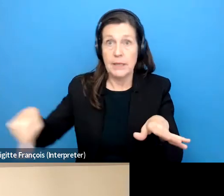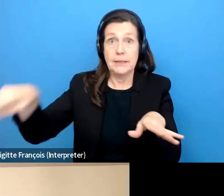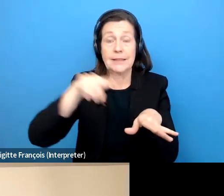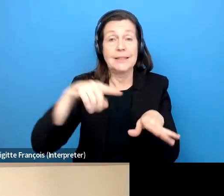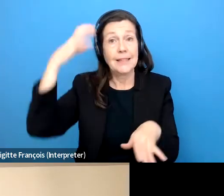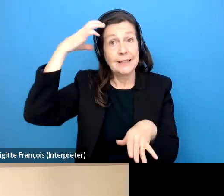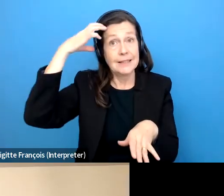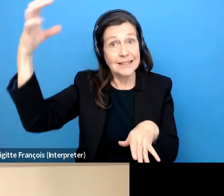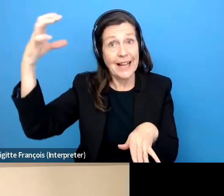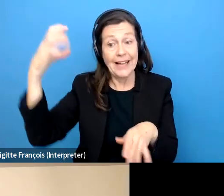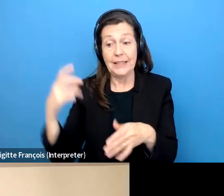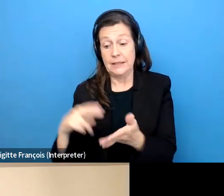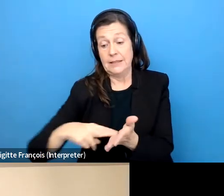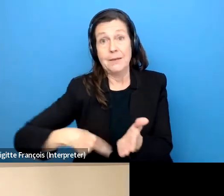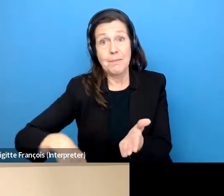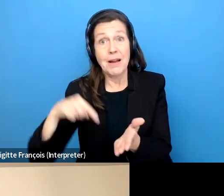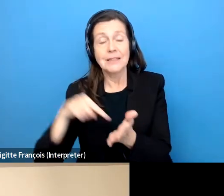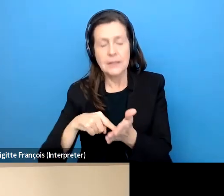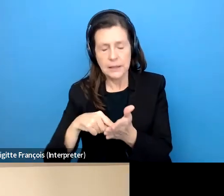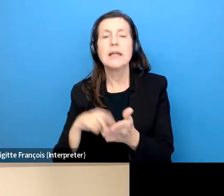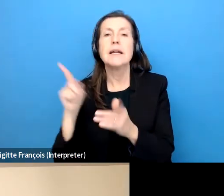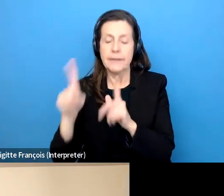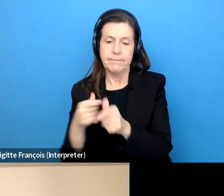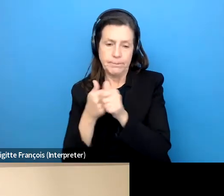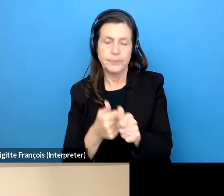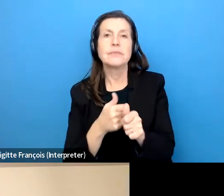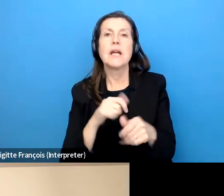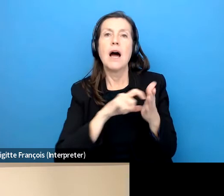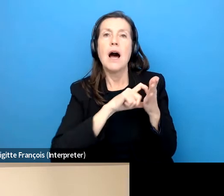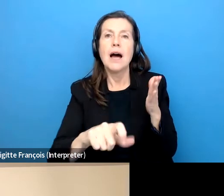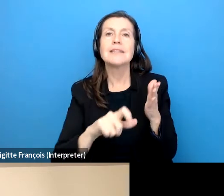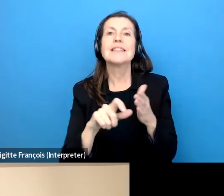as stated in article six of the CEDAW convention.